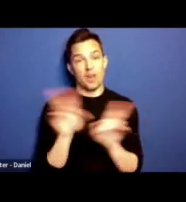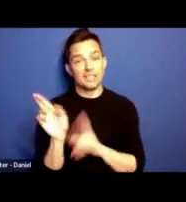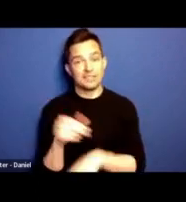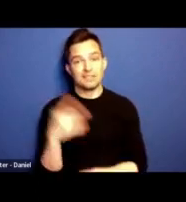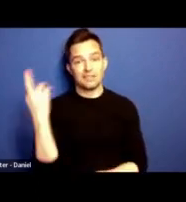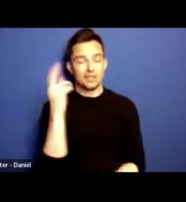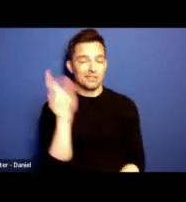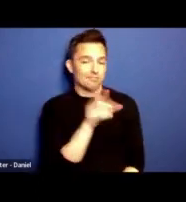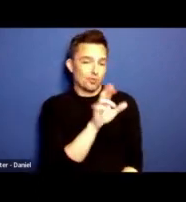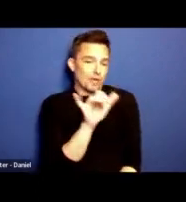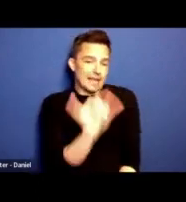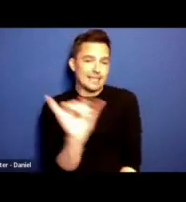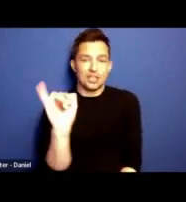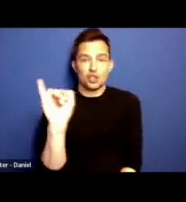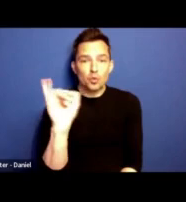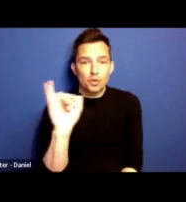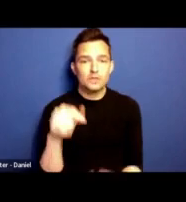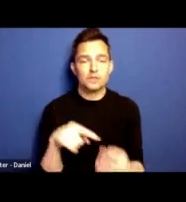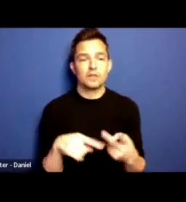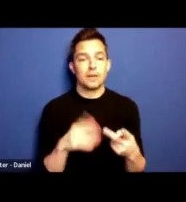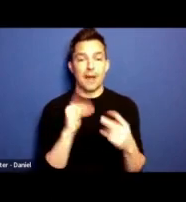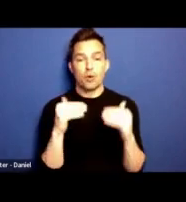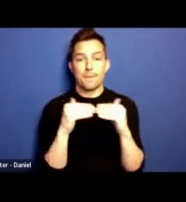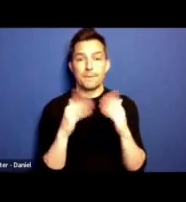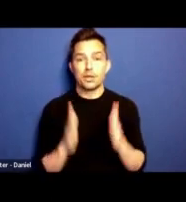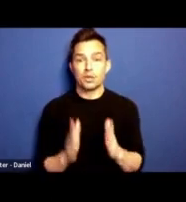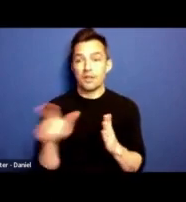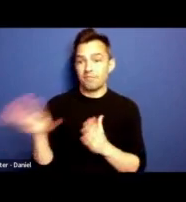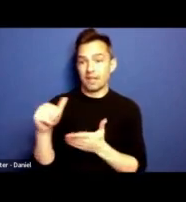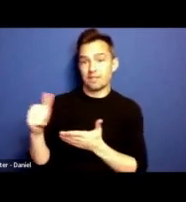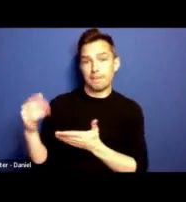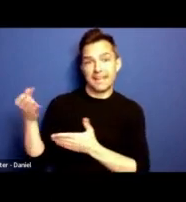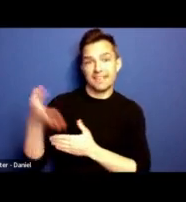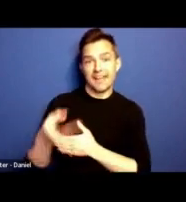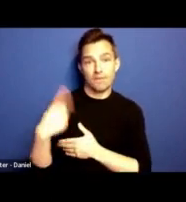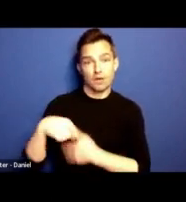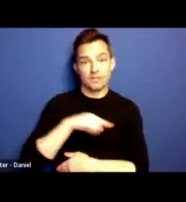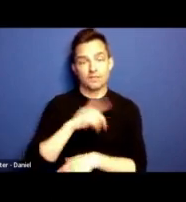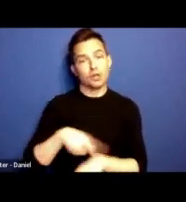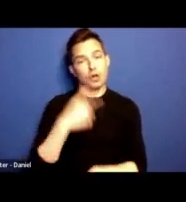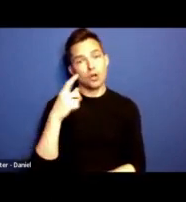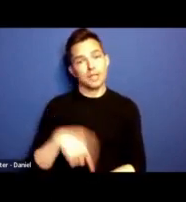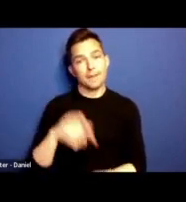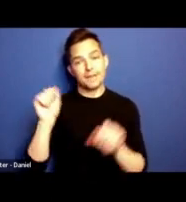realities of insurance. But our peers, they can be there for us for a very long time, whether that's through our support